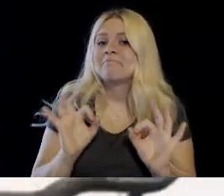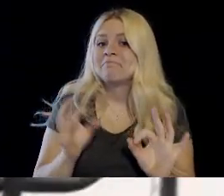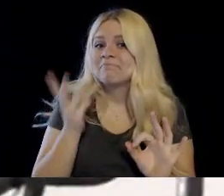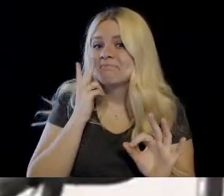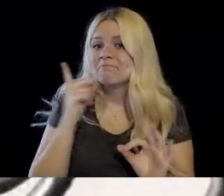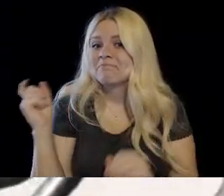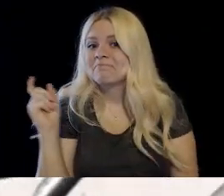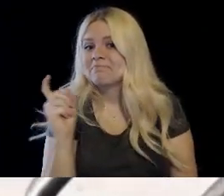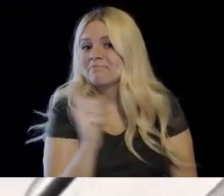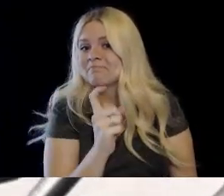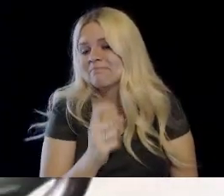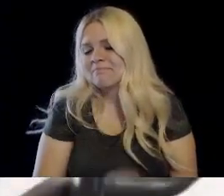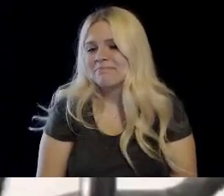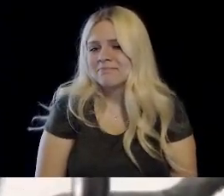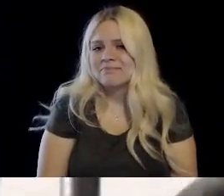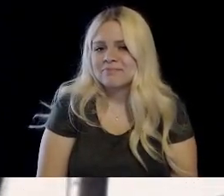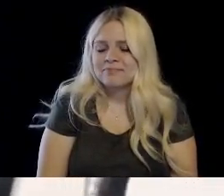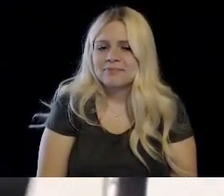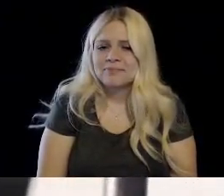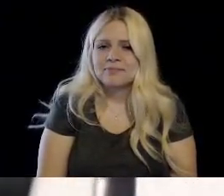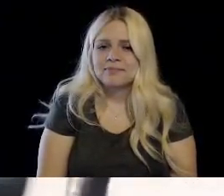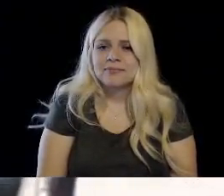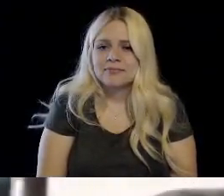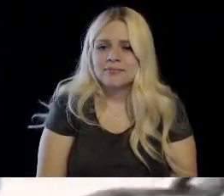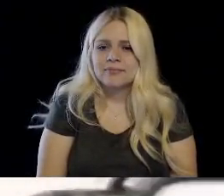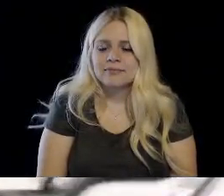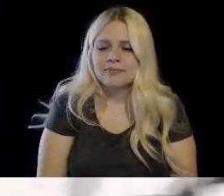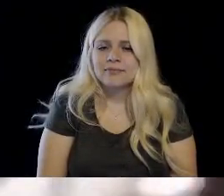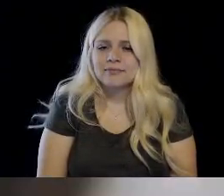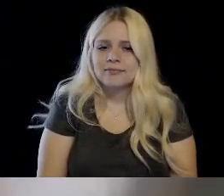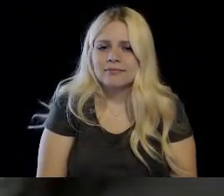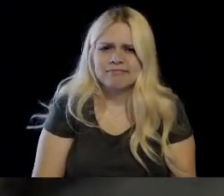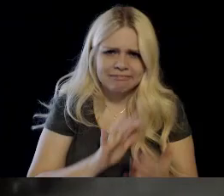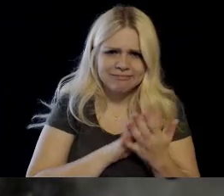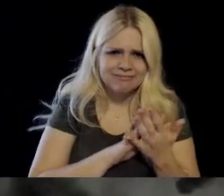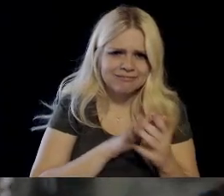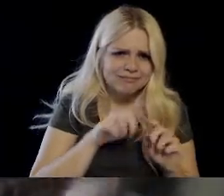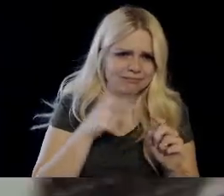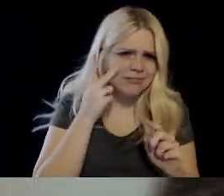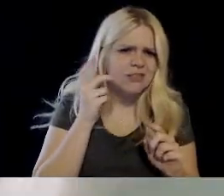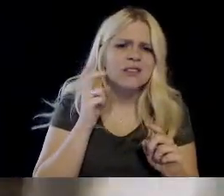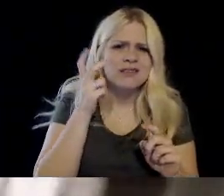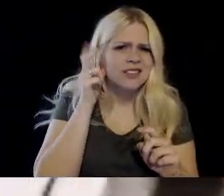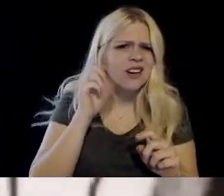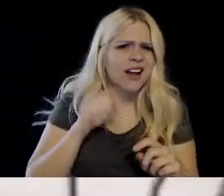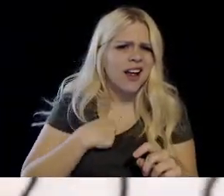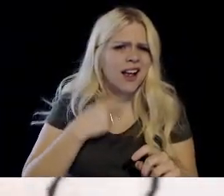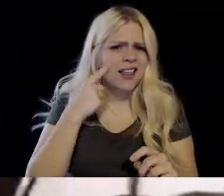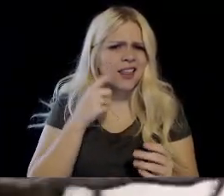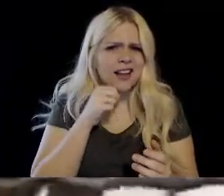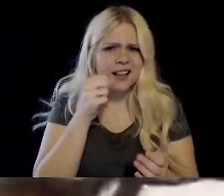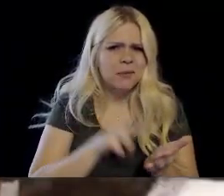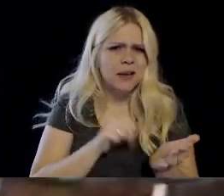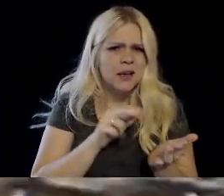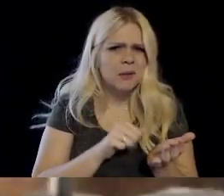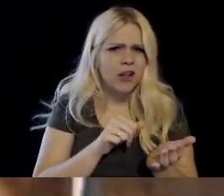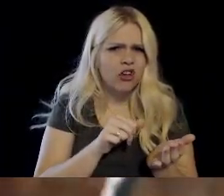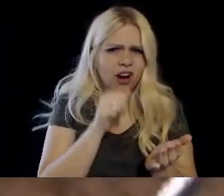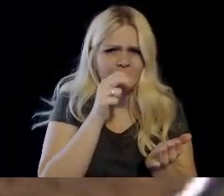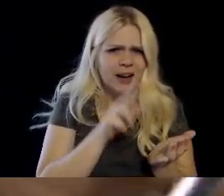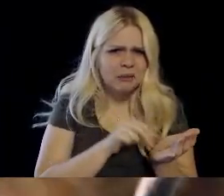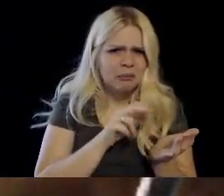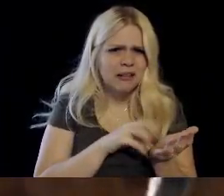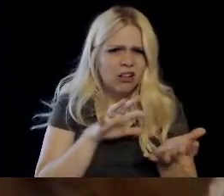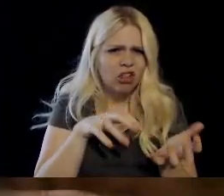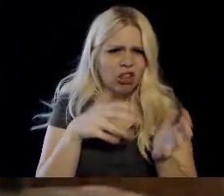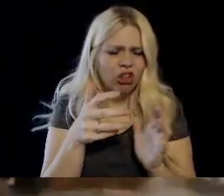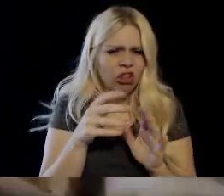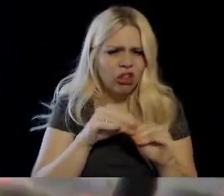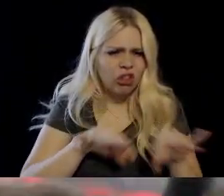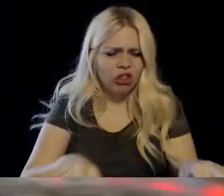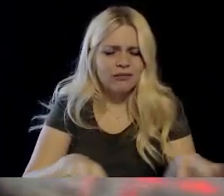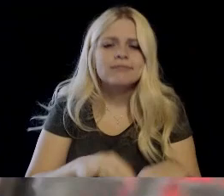Joanne: There's some peanut butter left here on the mesh. I've got to clean that up